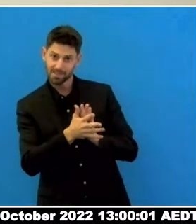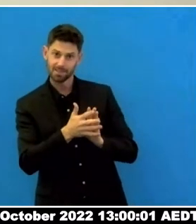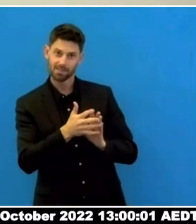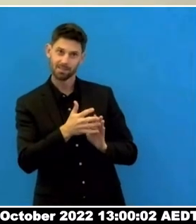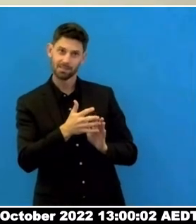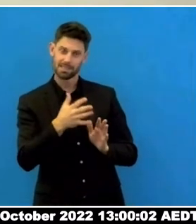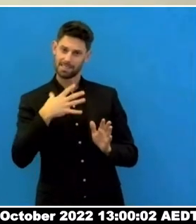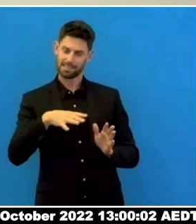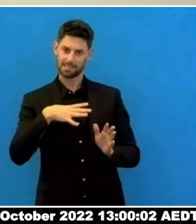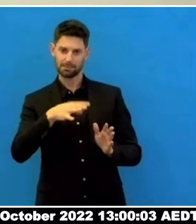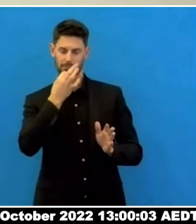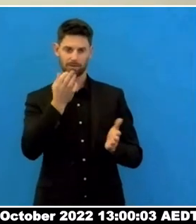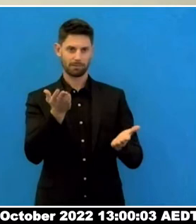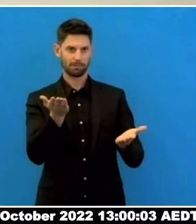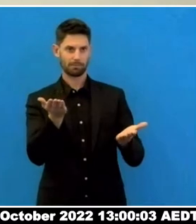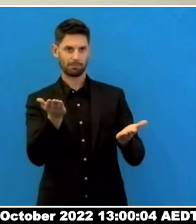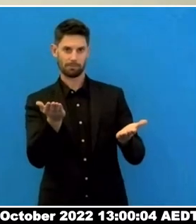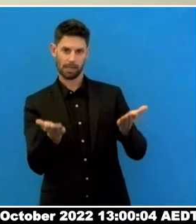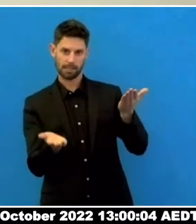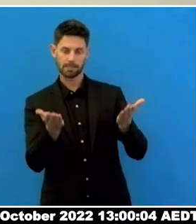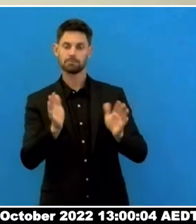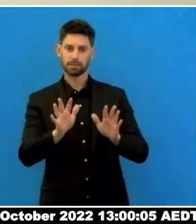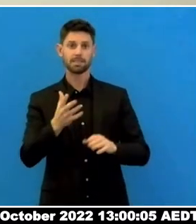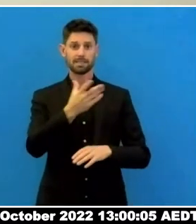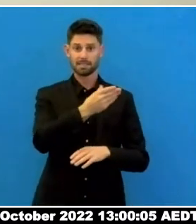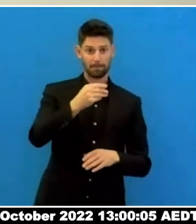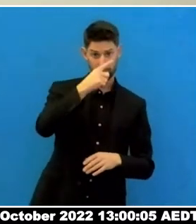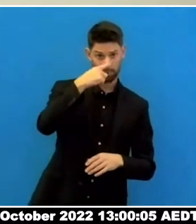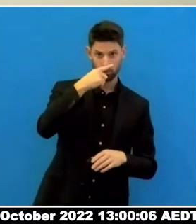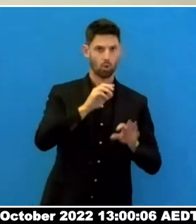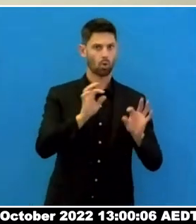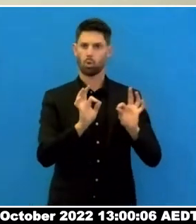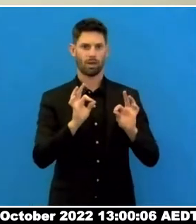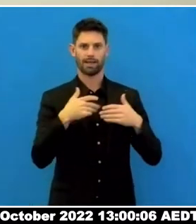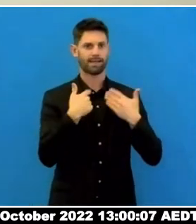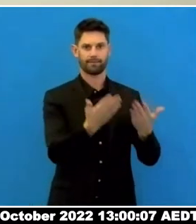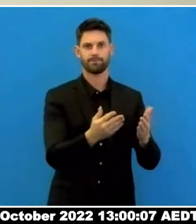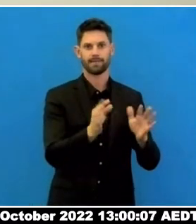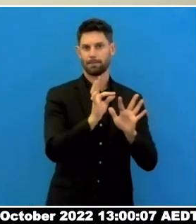a bit of a balancing act to some people will not be given permanency. Correct.